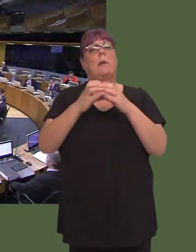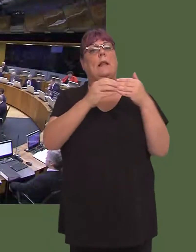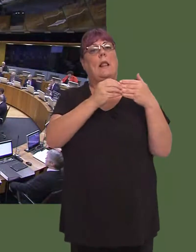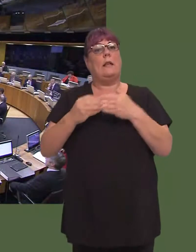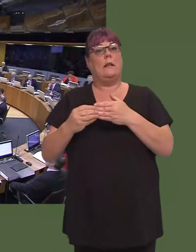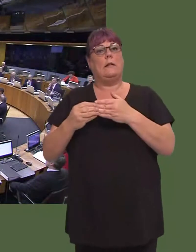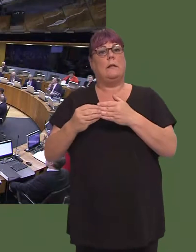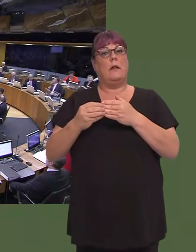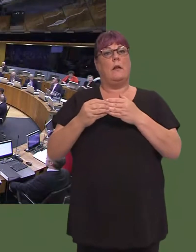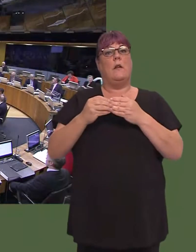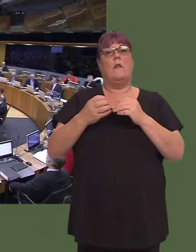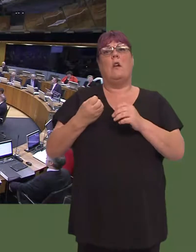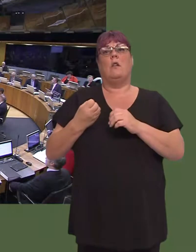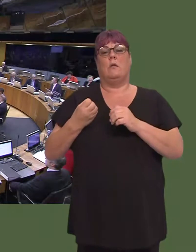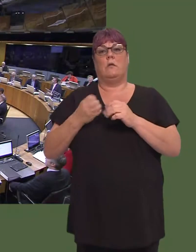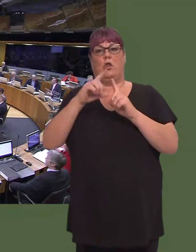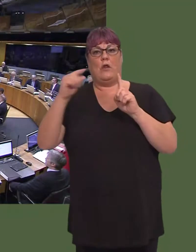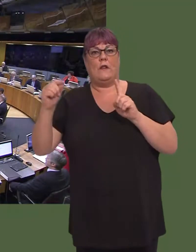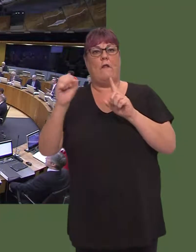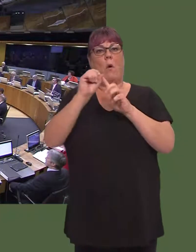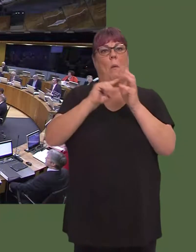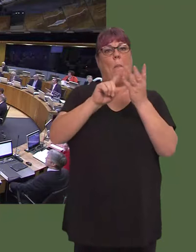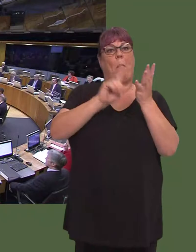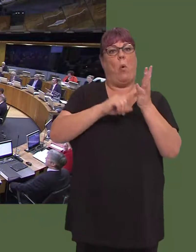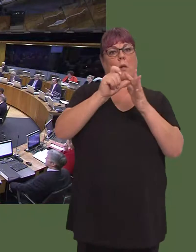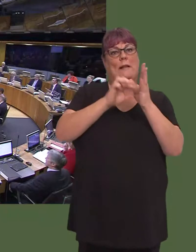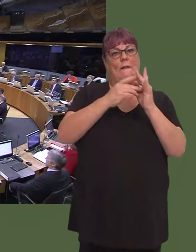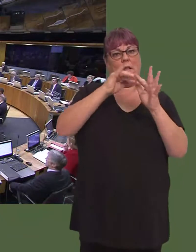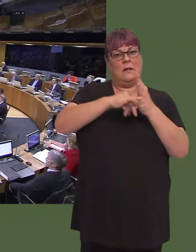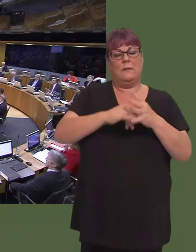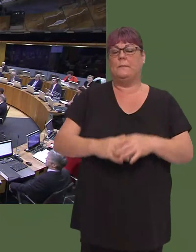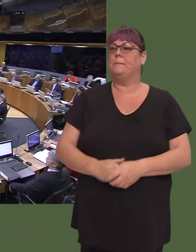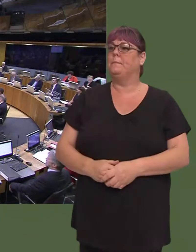policy, with this, children will lose out. Parents will lose out, and in particular those